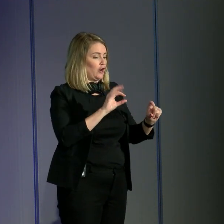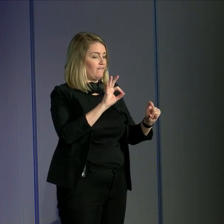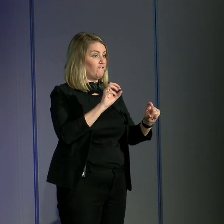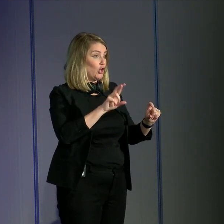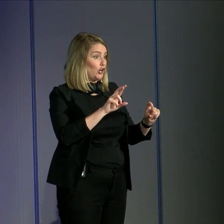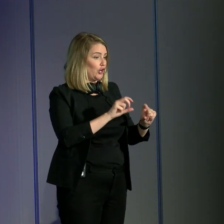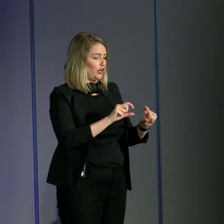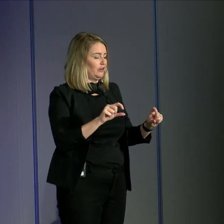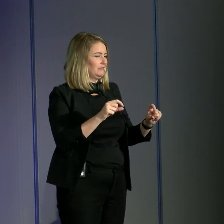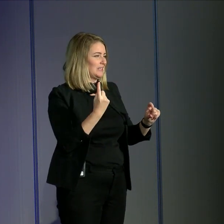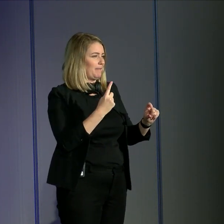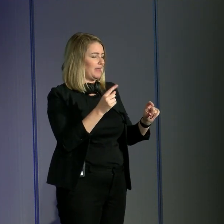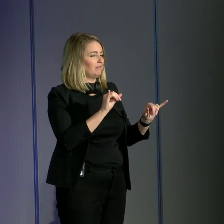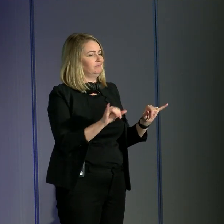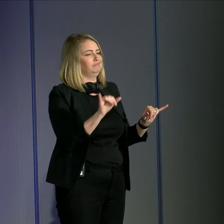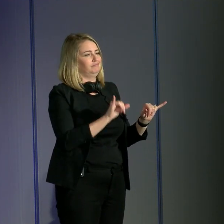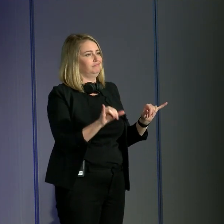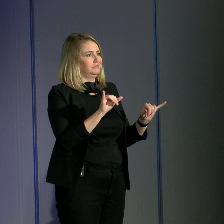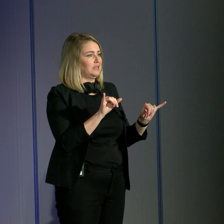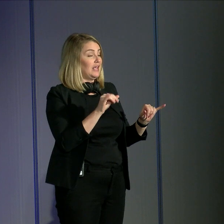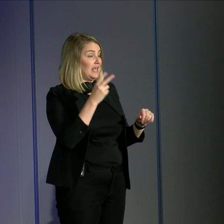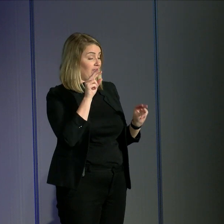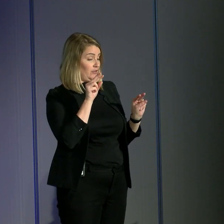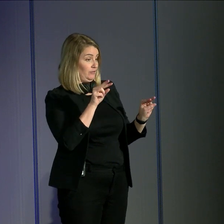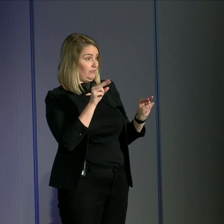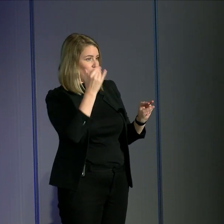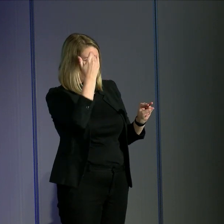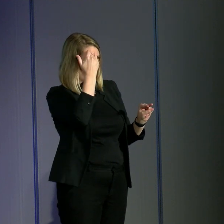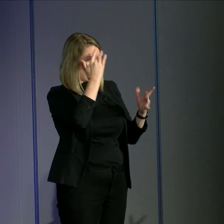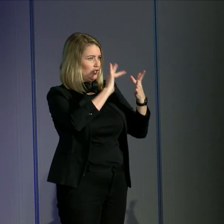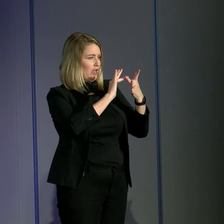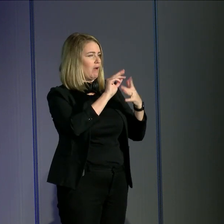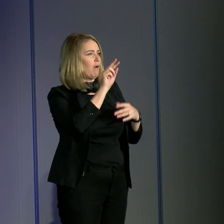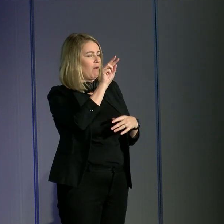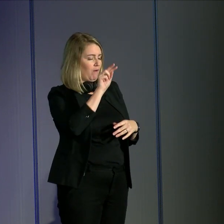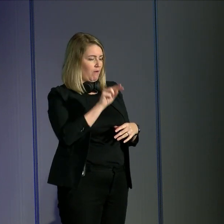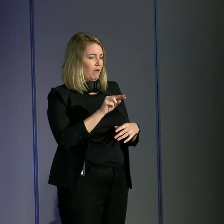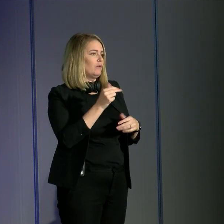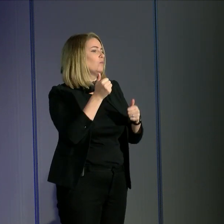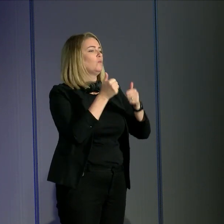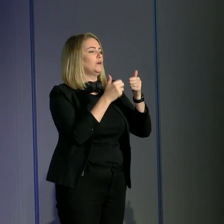And you can tell from this view very quickly if you know your site well what problem you might actually have.